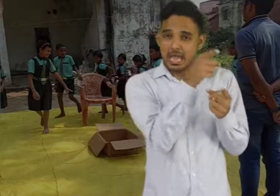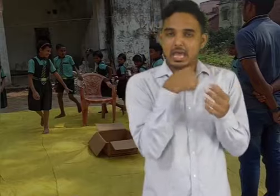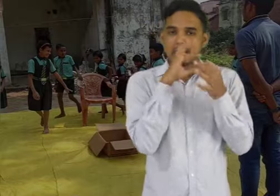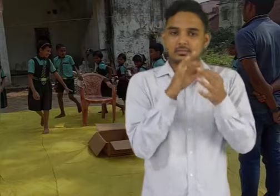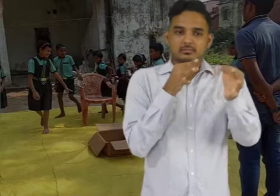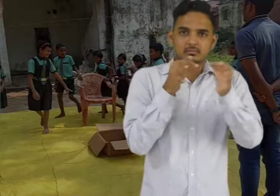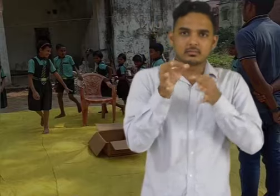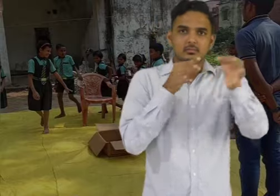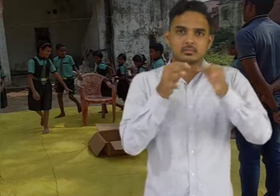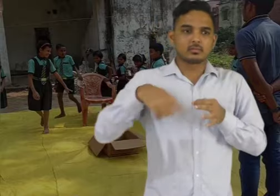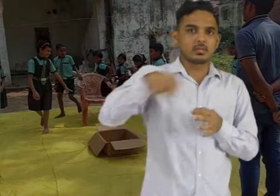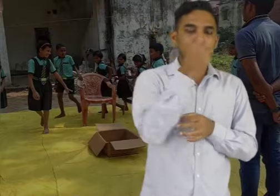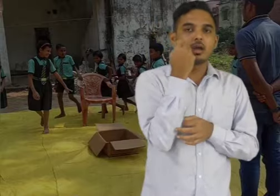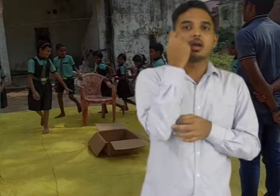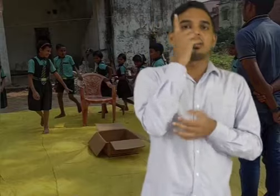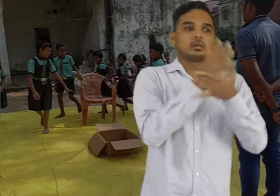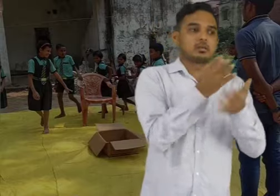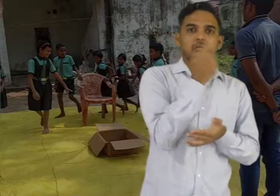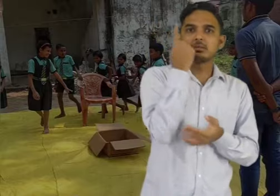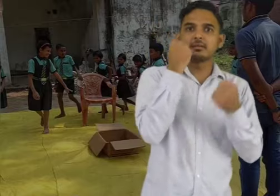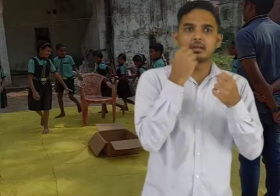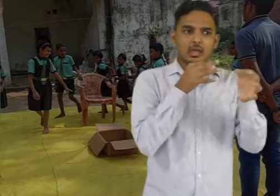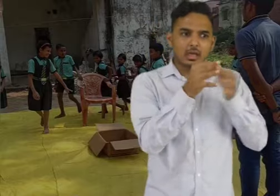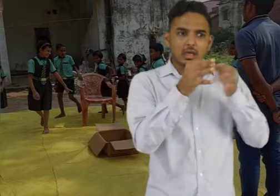the children along with the teacher are engaged in an activity